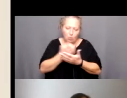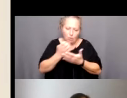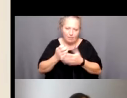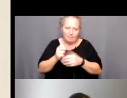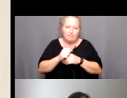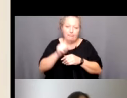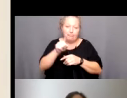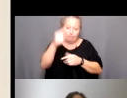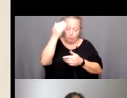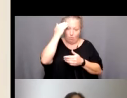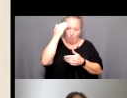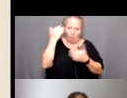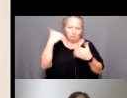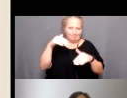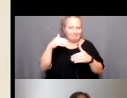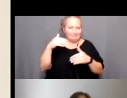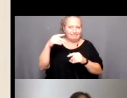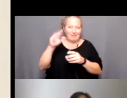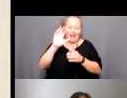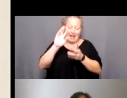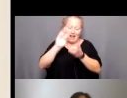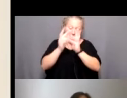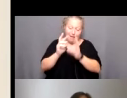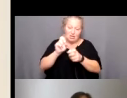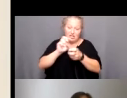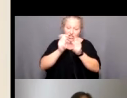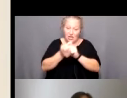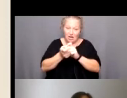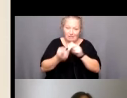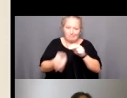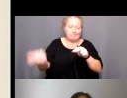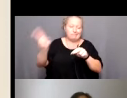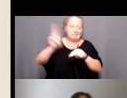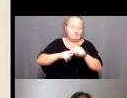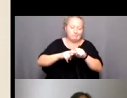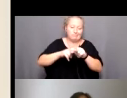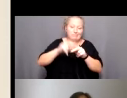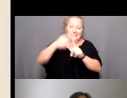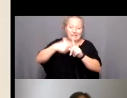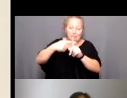And, as you all know too well, climate change continues to increase global temperatures